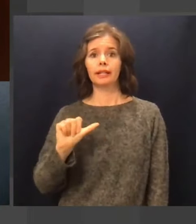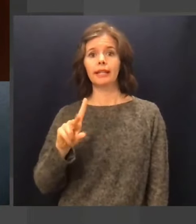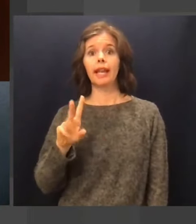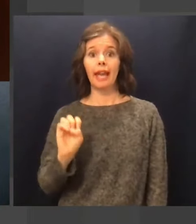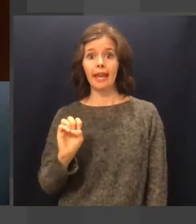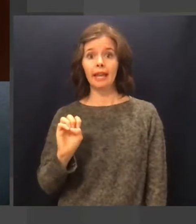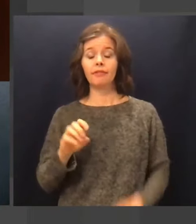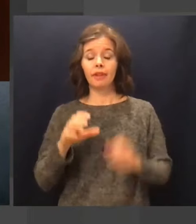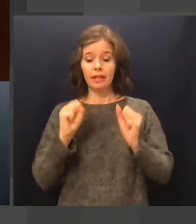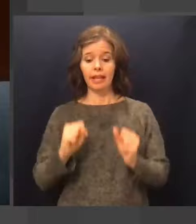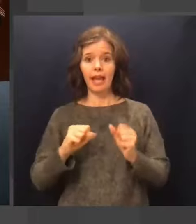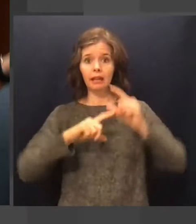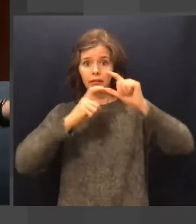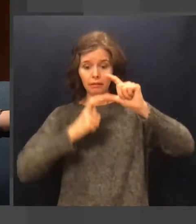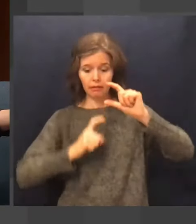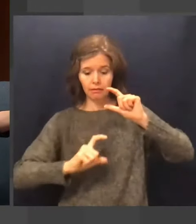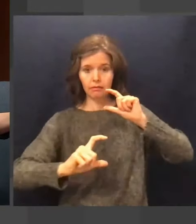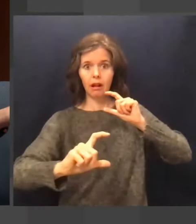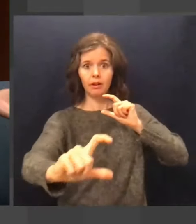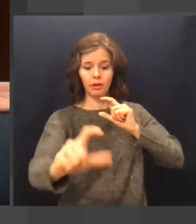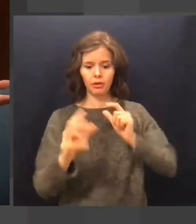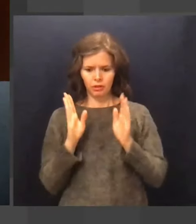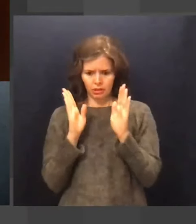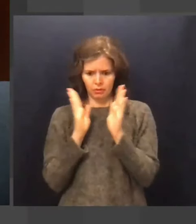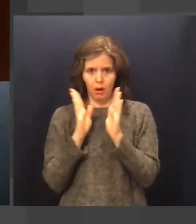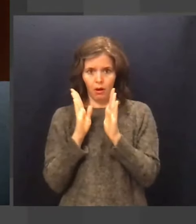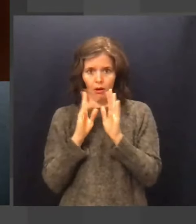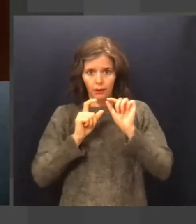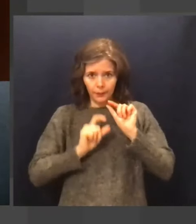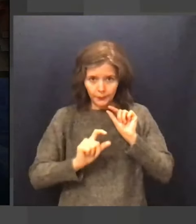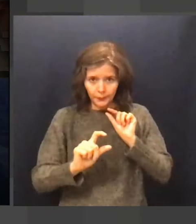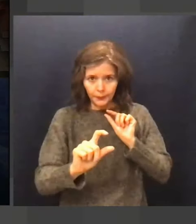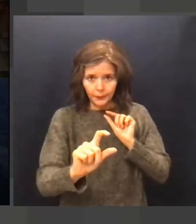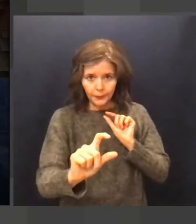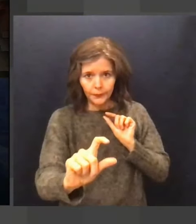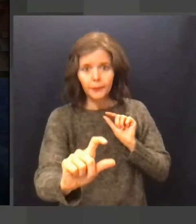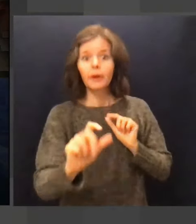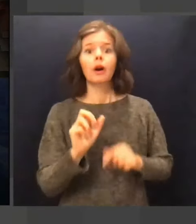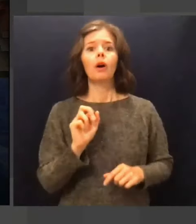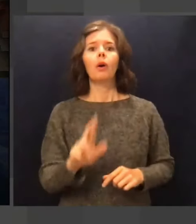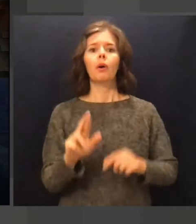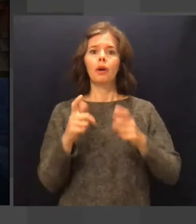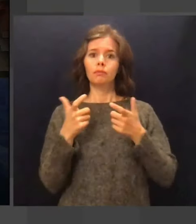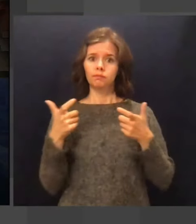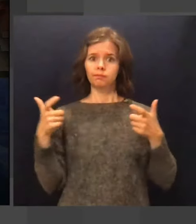A LUSH CAVE CAN BE IN A NARROW